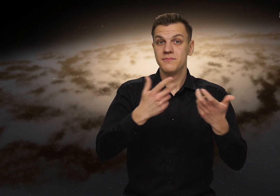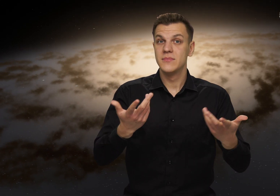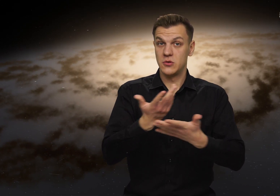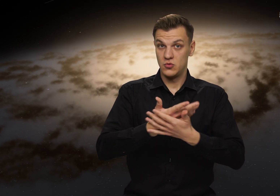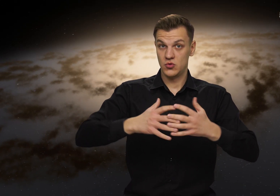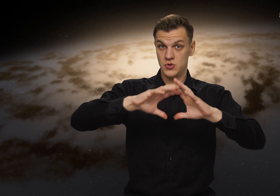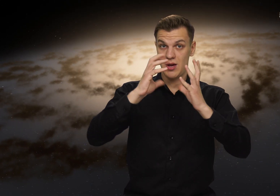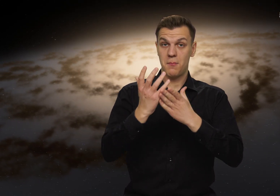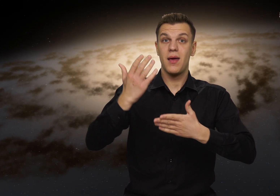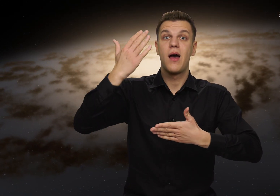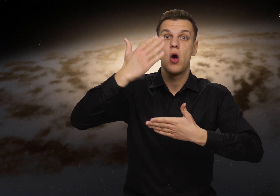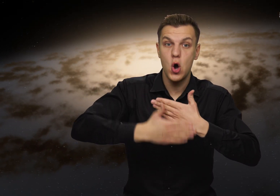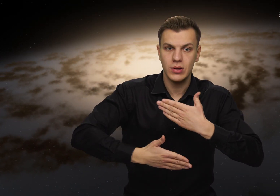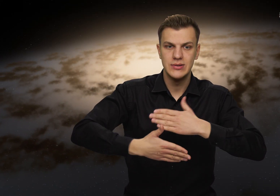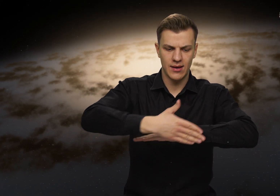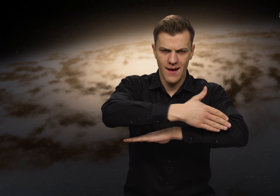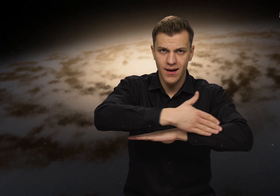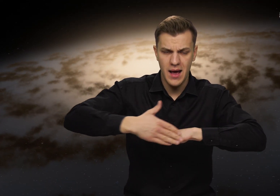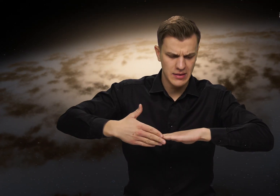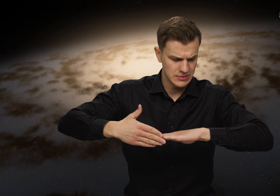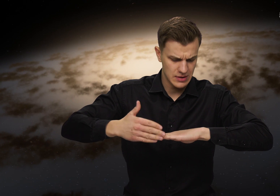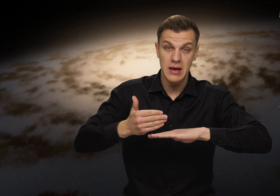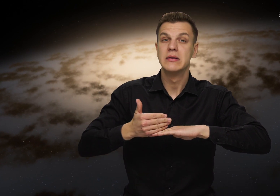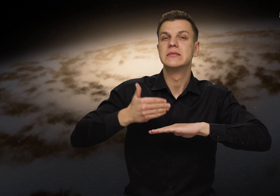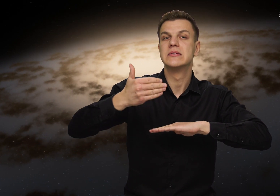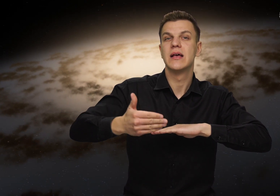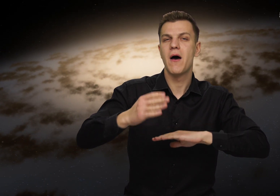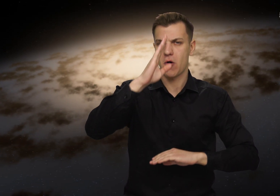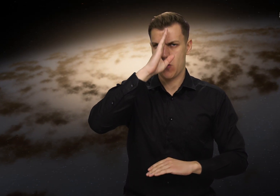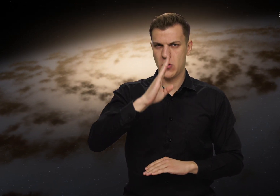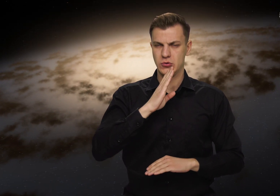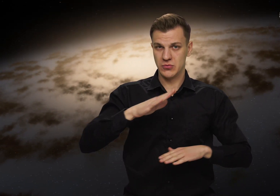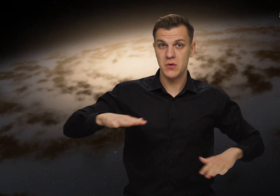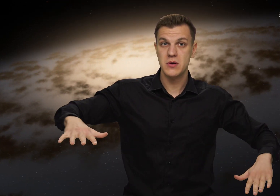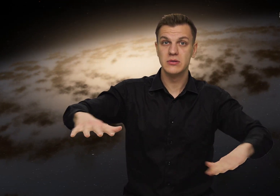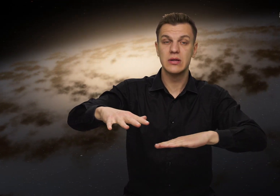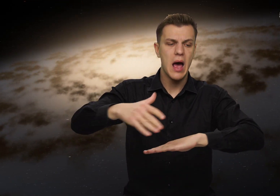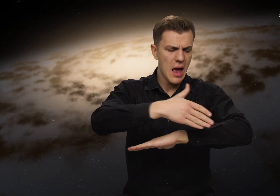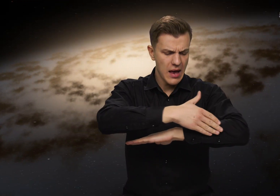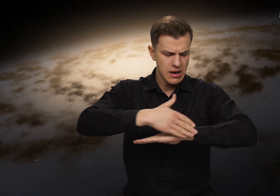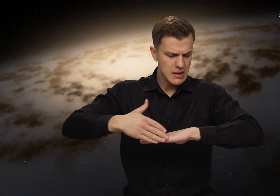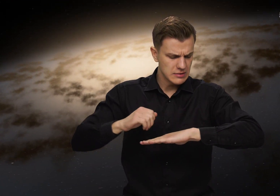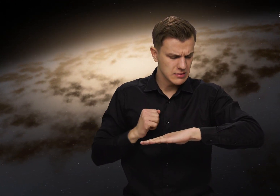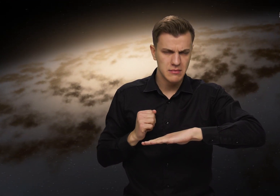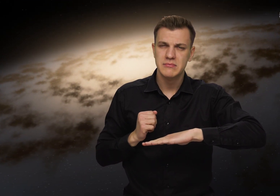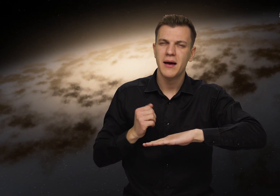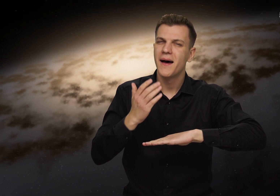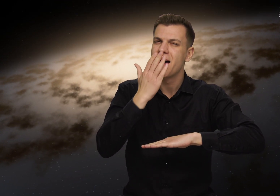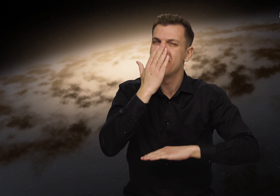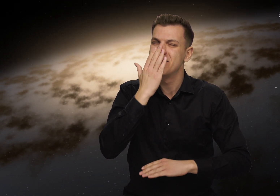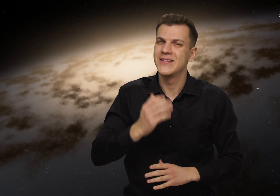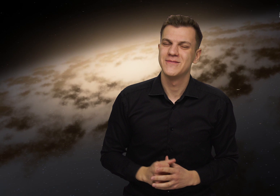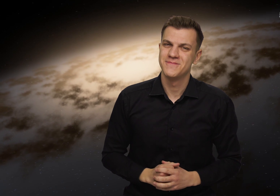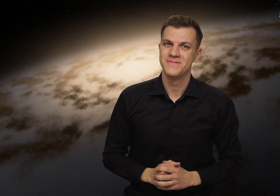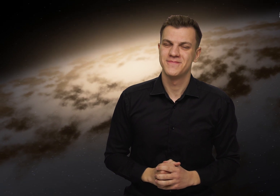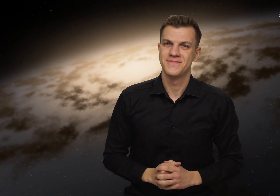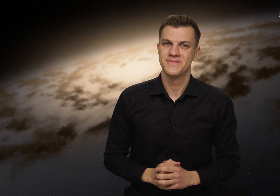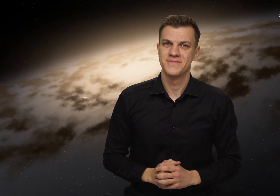Where does the cosmos begin?